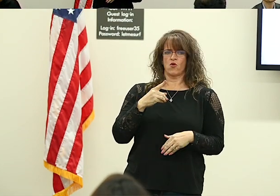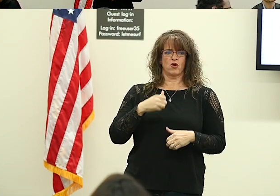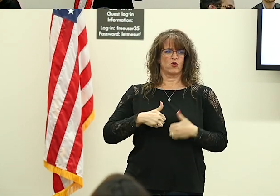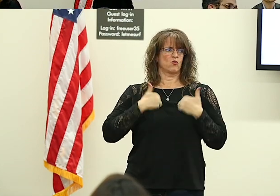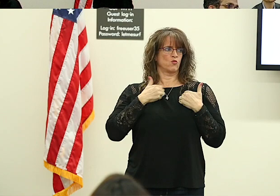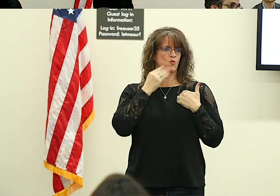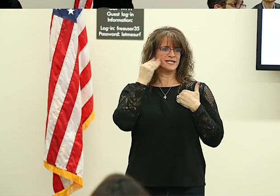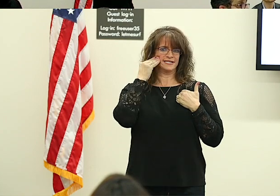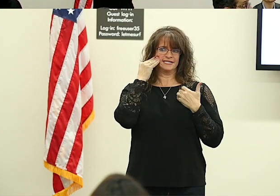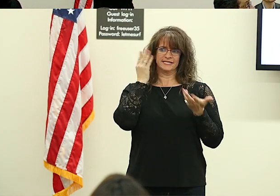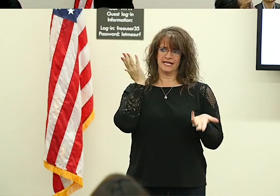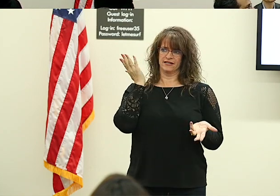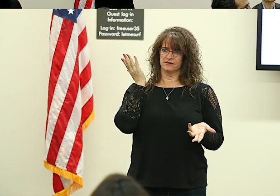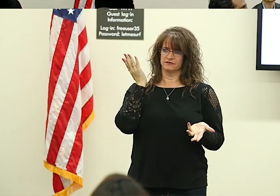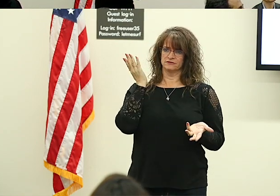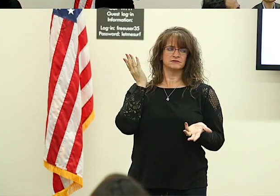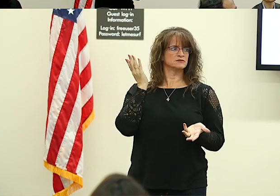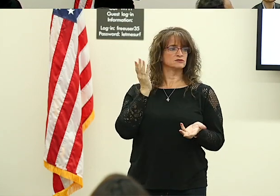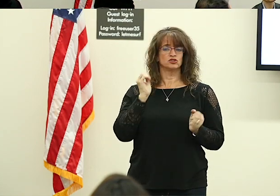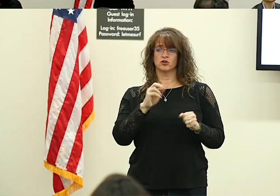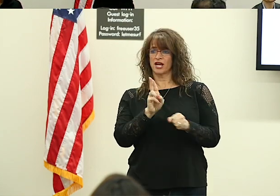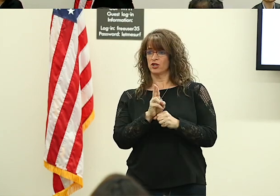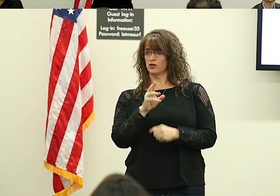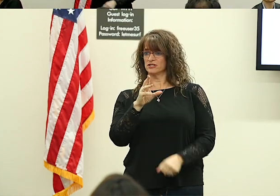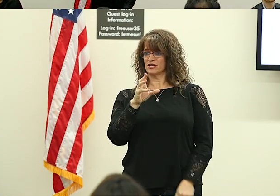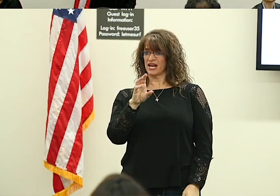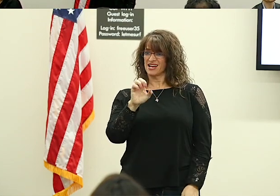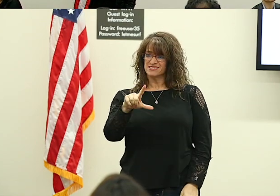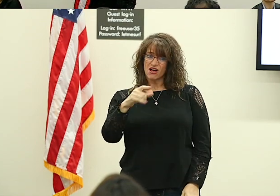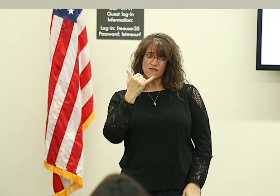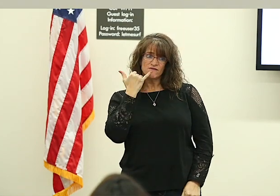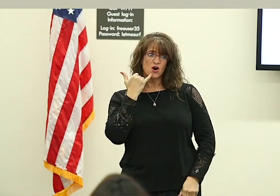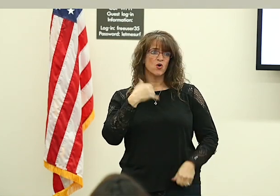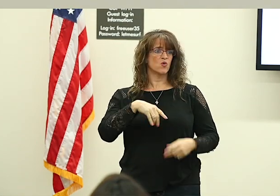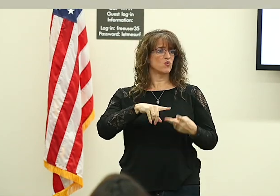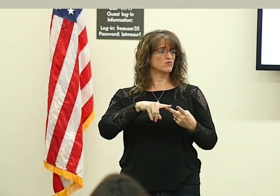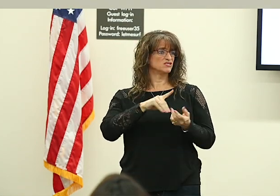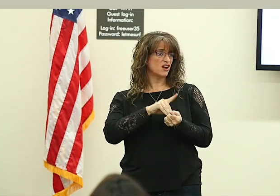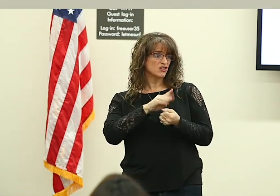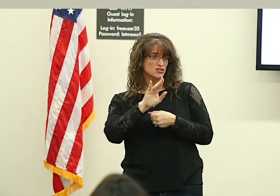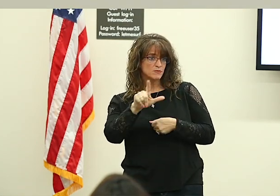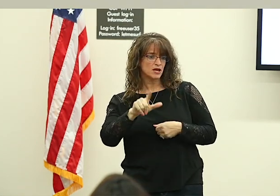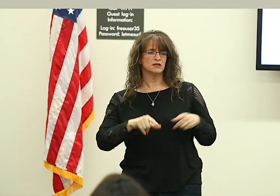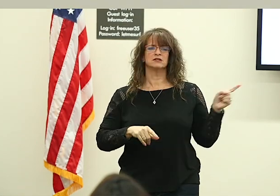Can I use a cell phone or a doctor's bill, or something like that? Okay so you're asking how to show